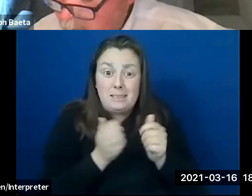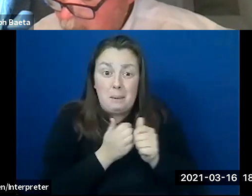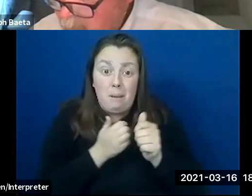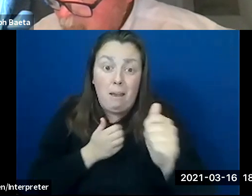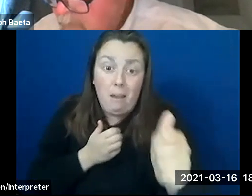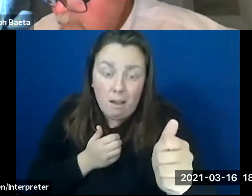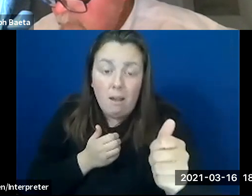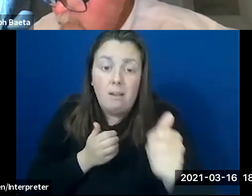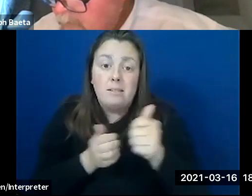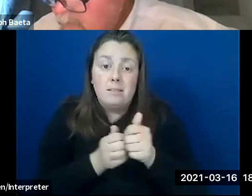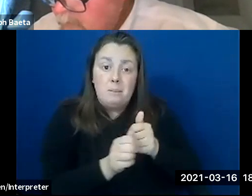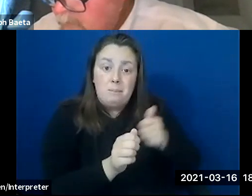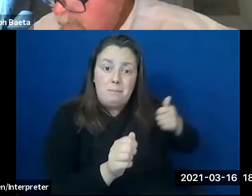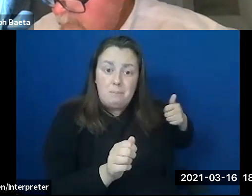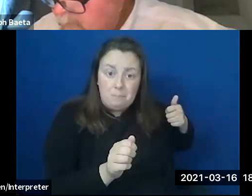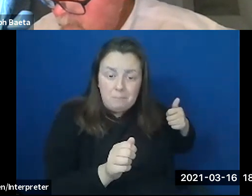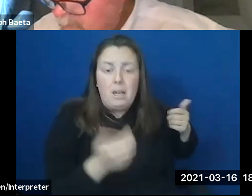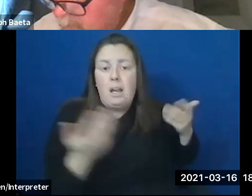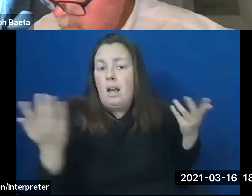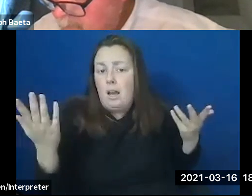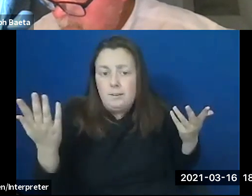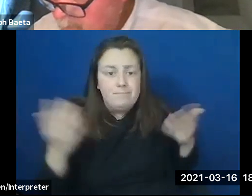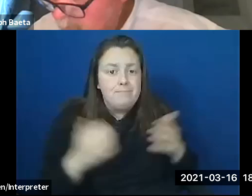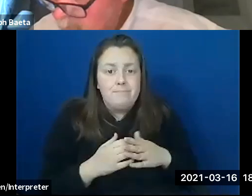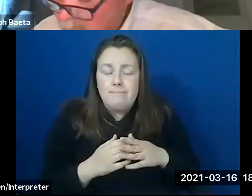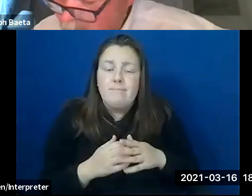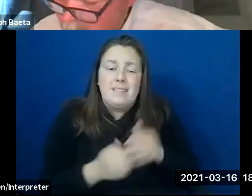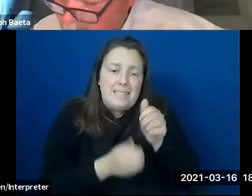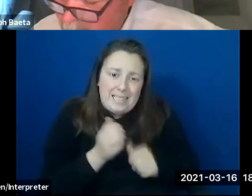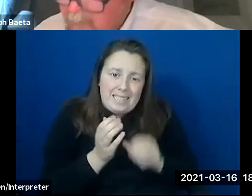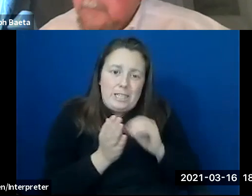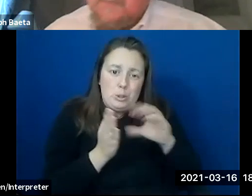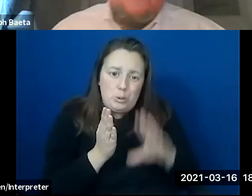Jennifer ONeill: be behind their peers when they're coming back and every student is going to have a different experience so.